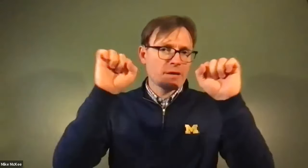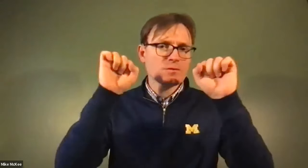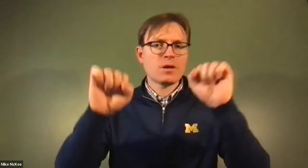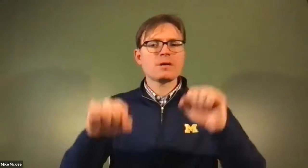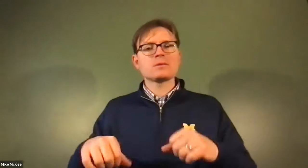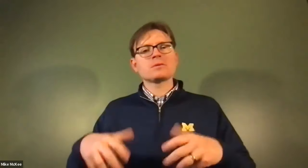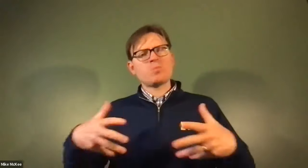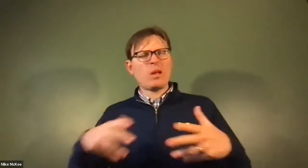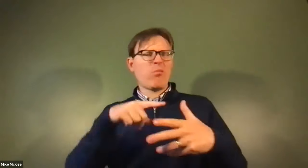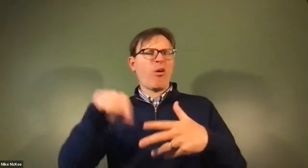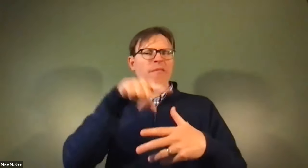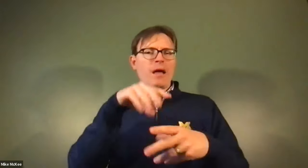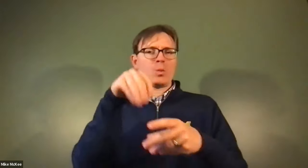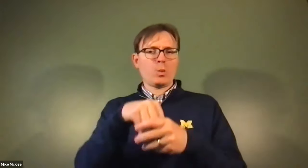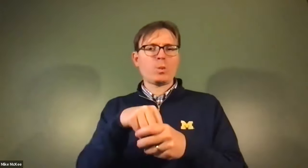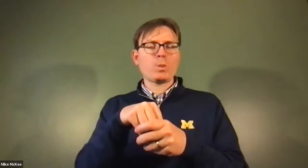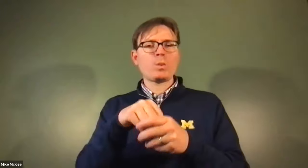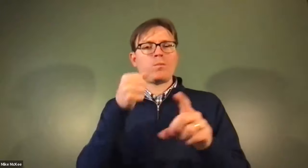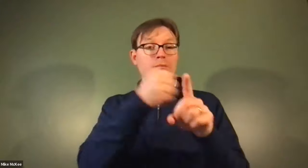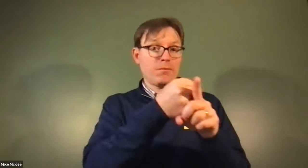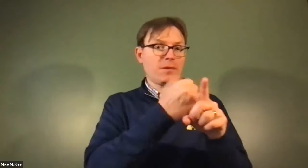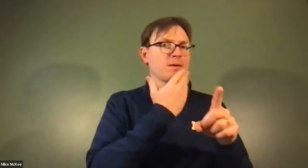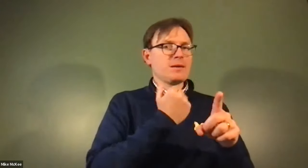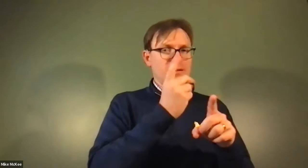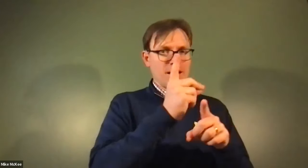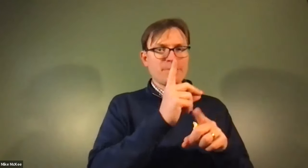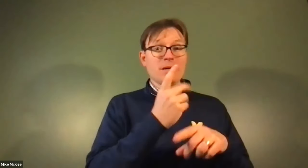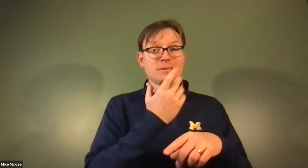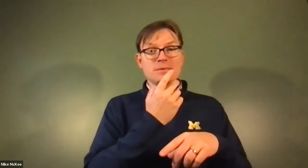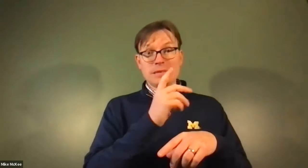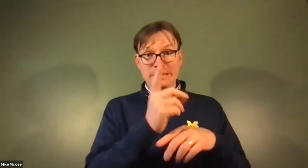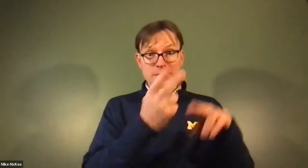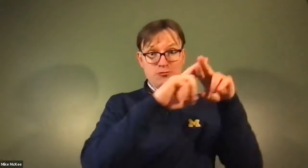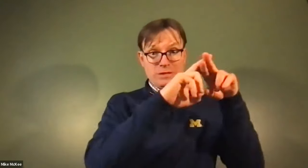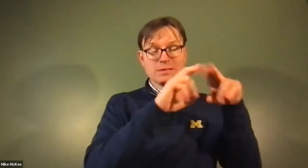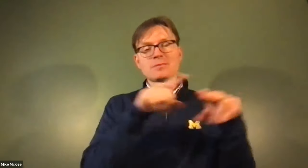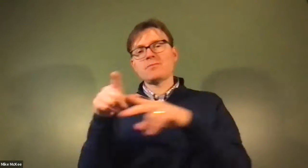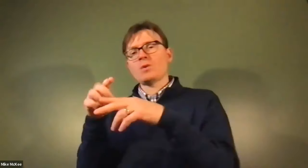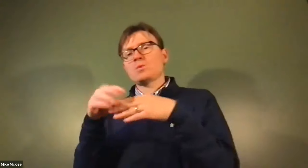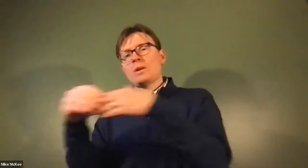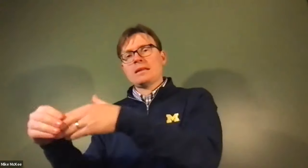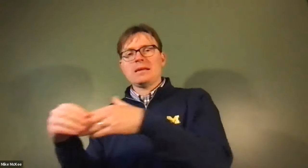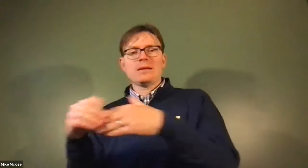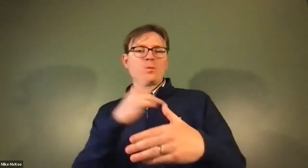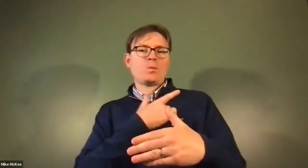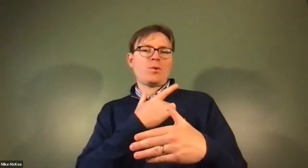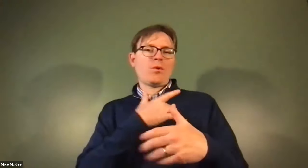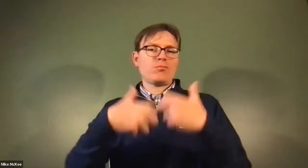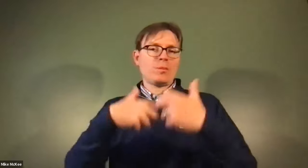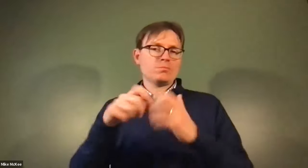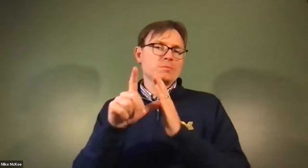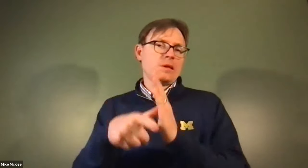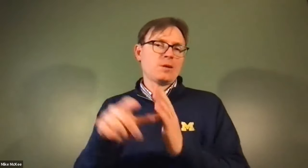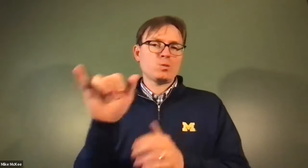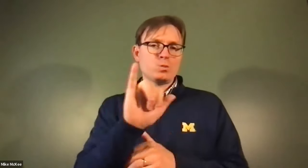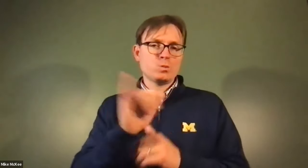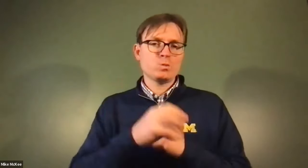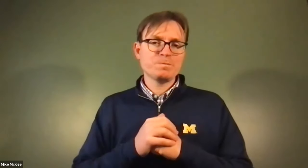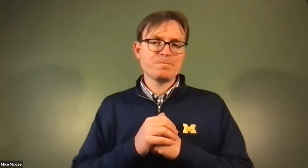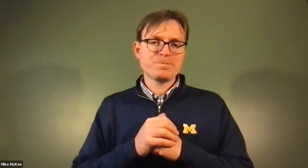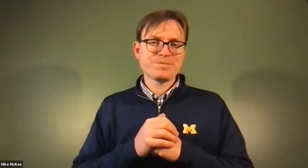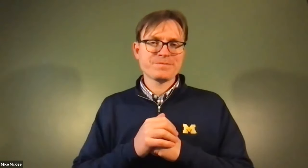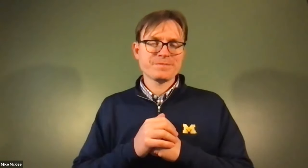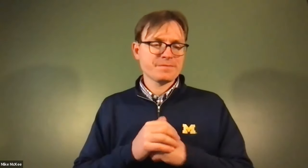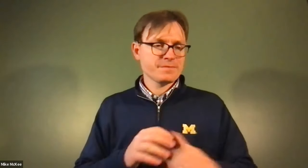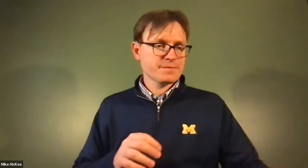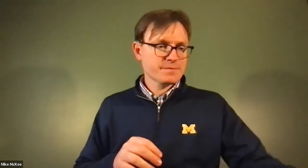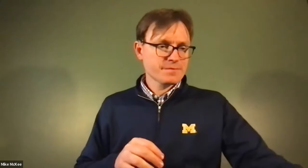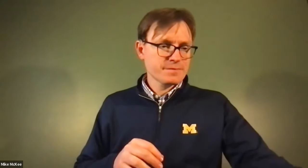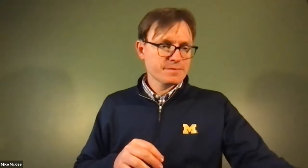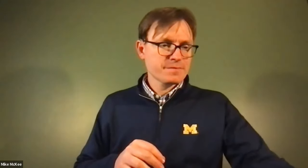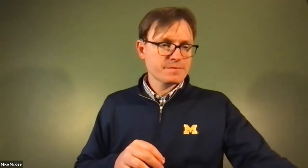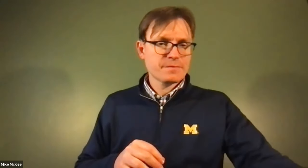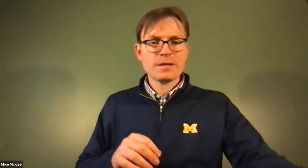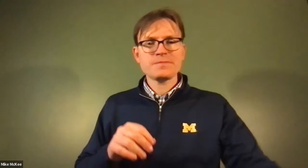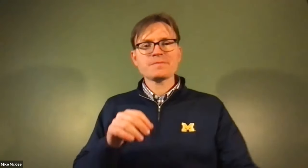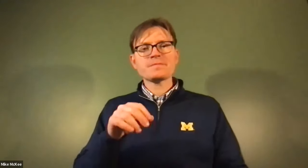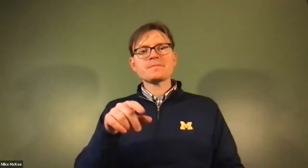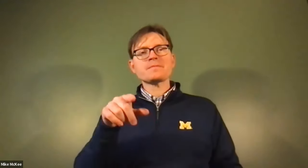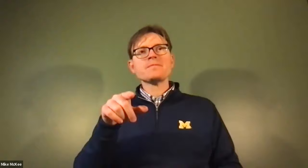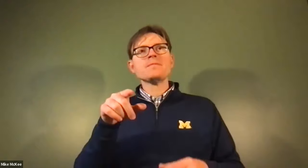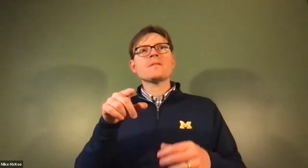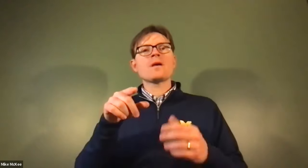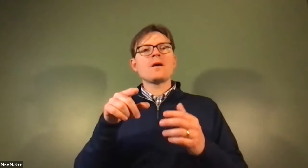James Cech: Often, people who are diabetic have the same risk factors because of what leads to diabetes, so those same factors that could put you at a higher risk for diabetes put you at a higher risk for heart disease.